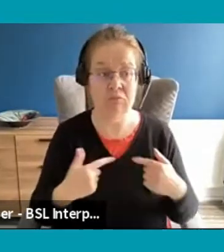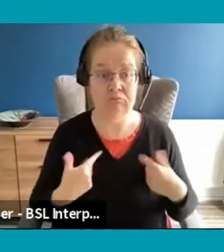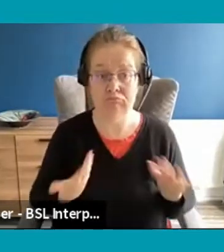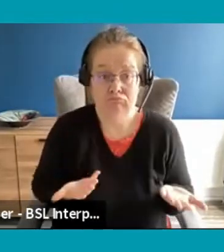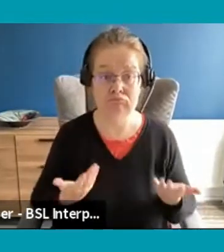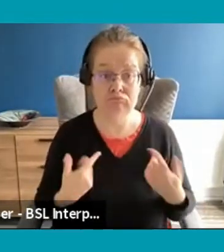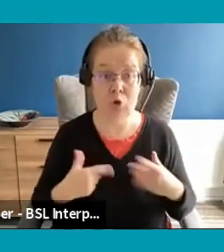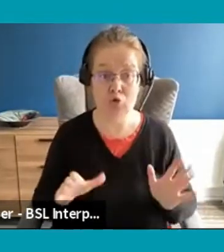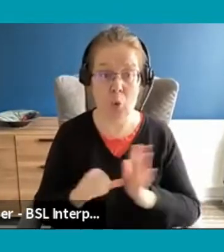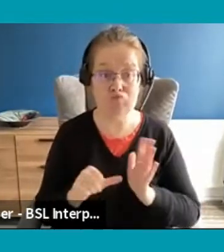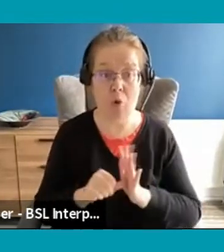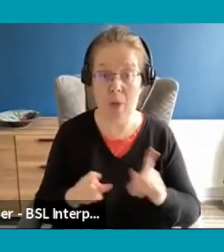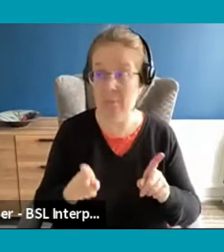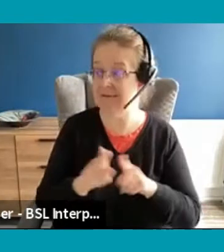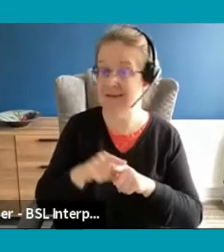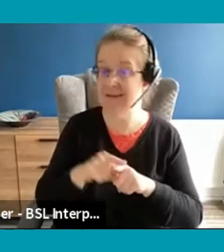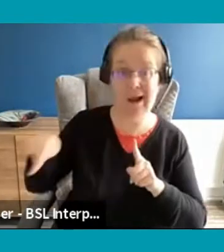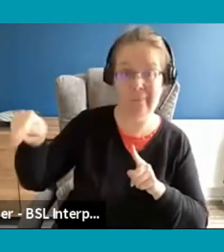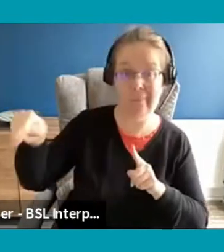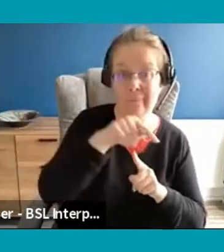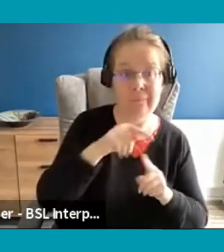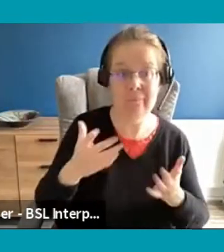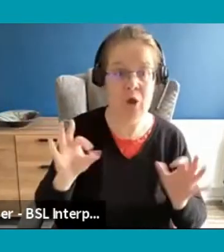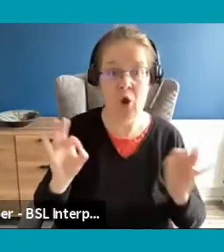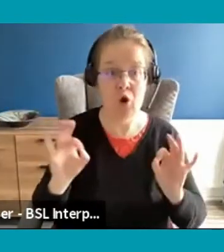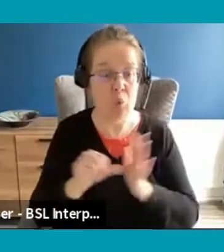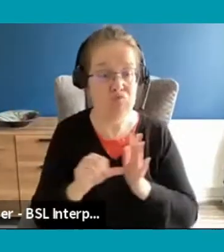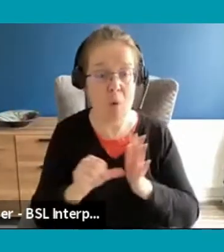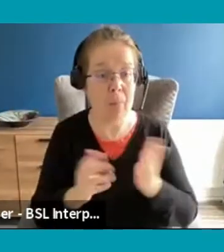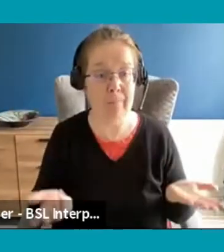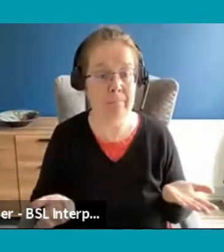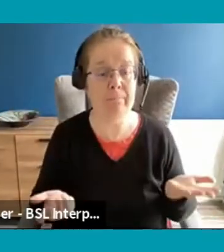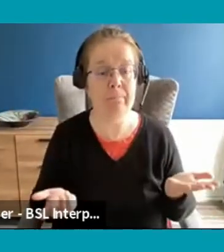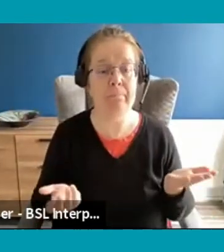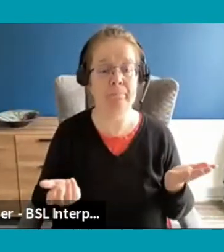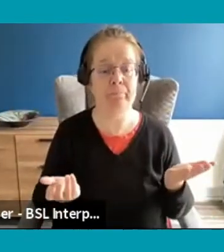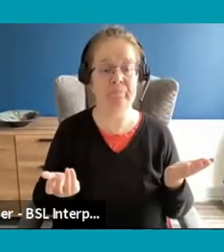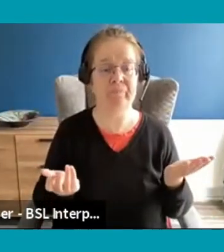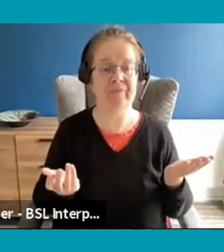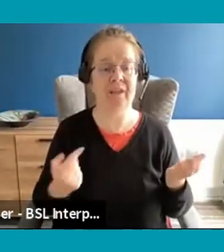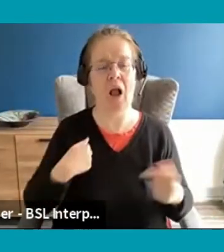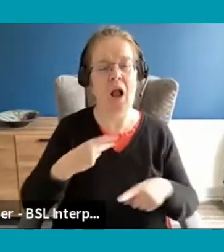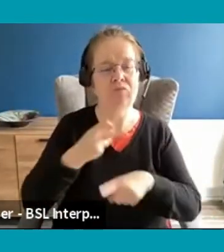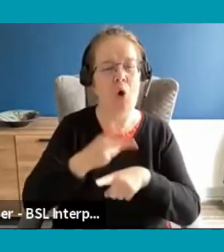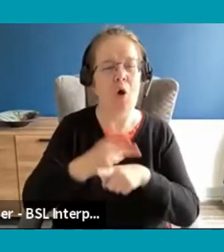asking the DPD organization should do either because you know, I I often say to people in my team you